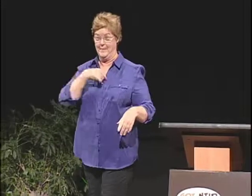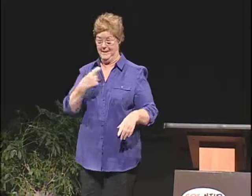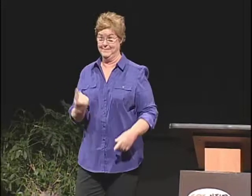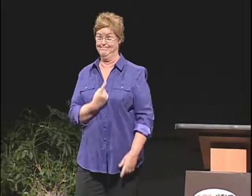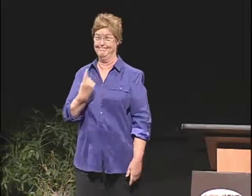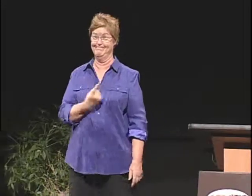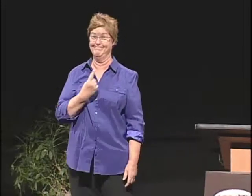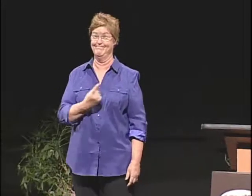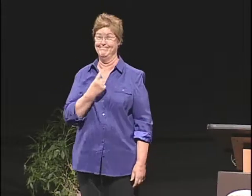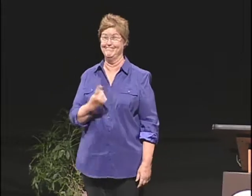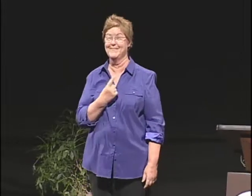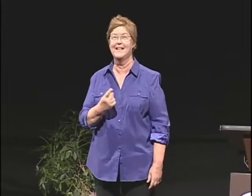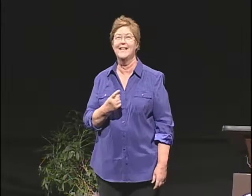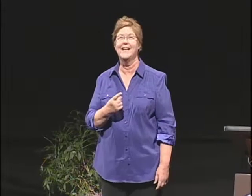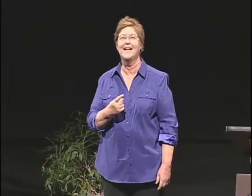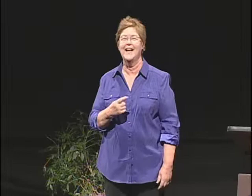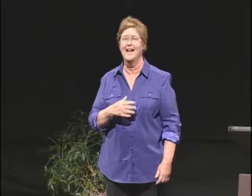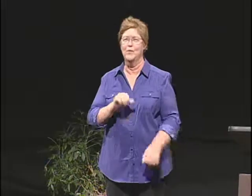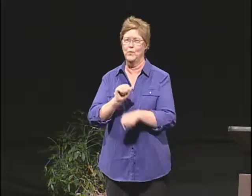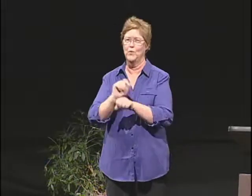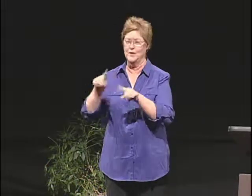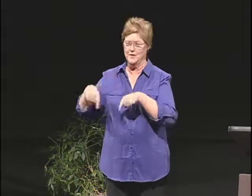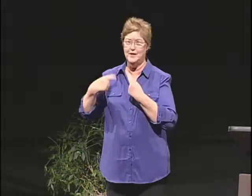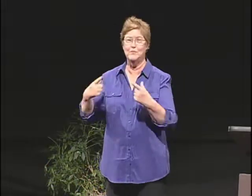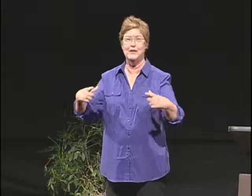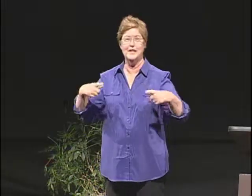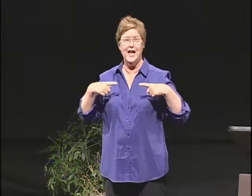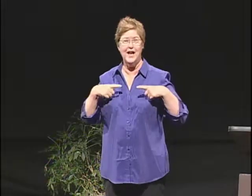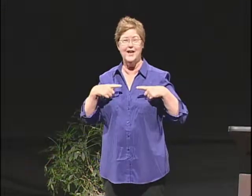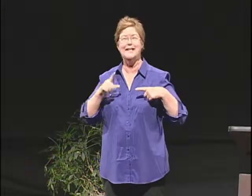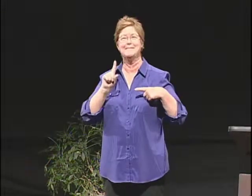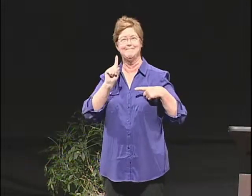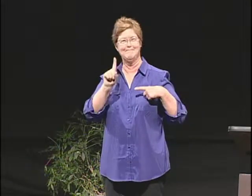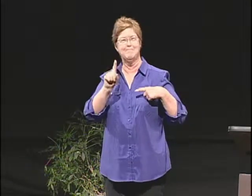Now, this project is something that I've been working on for some time,